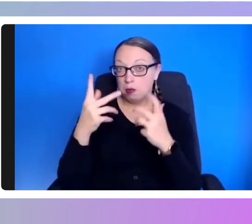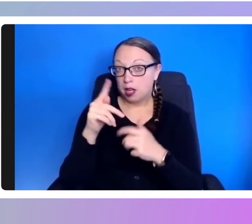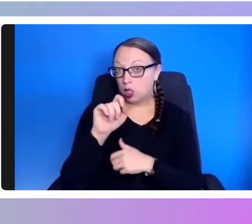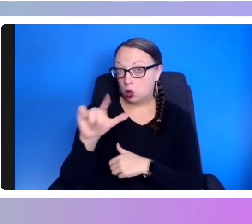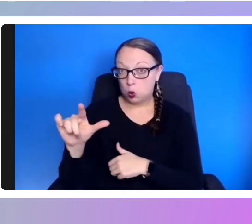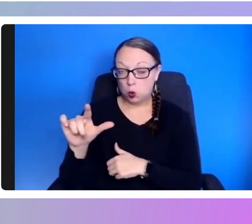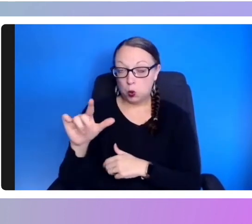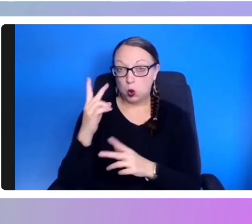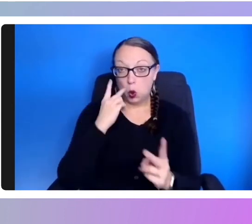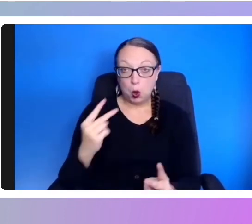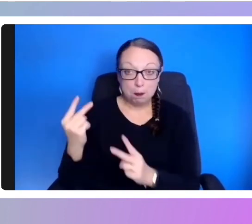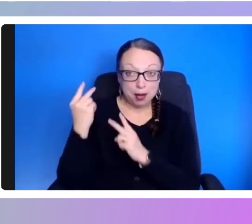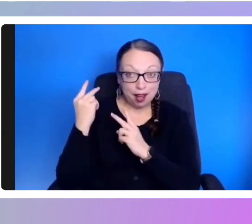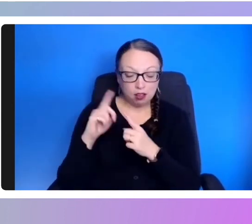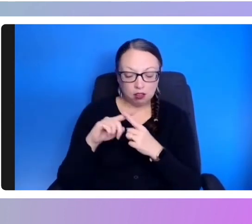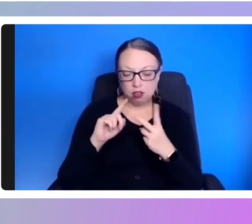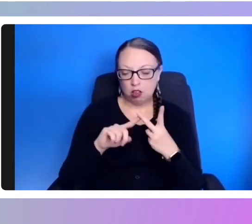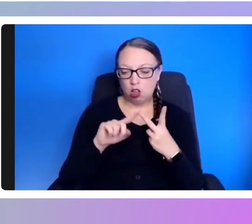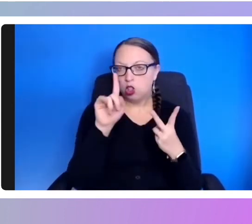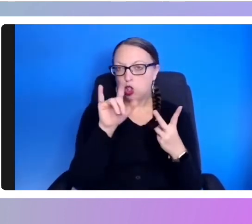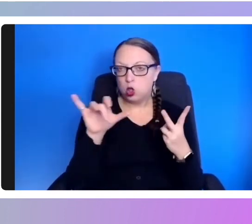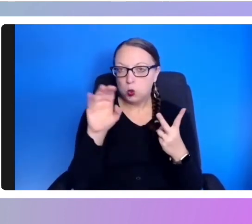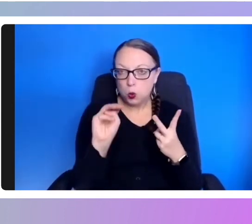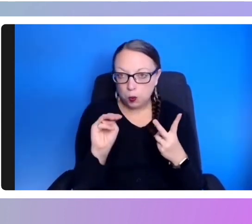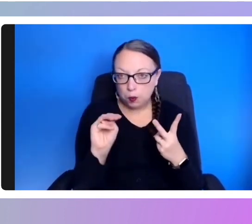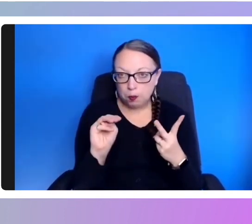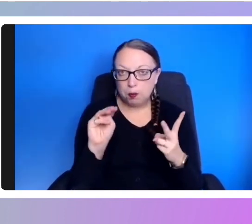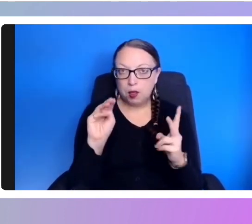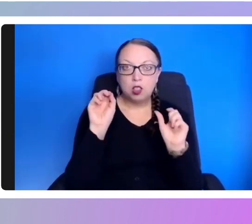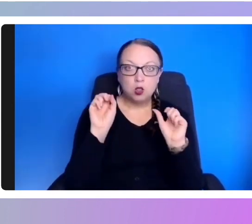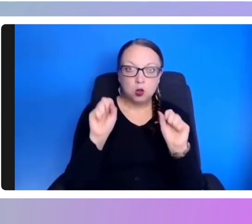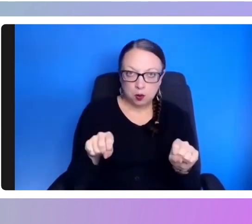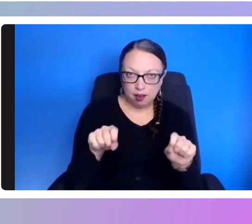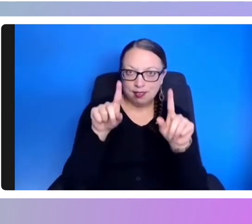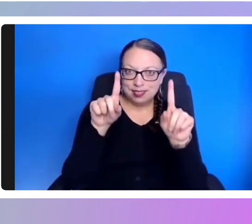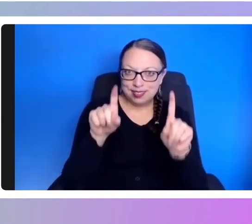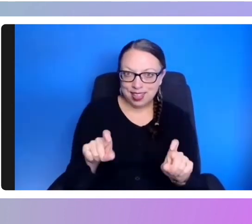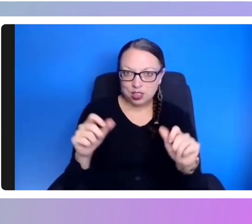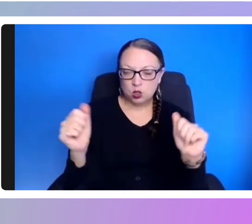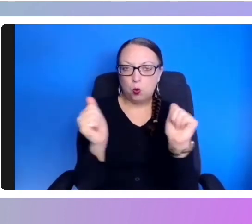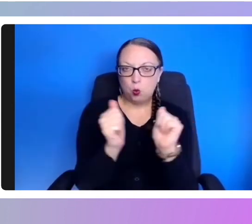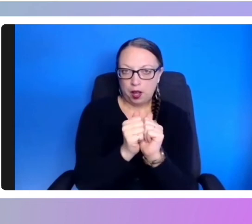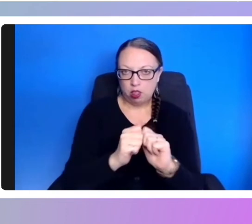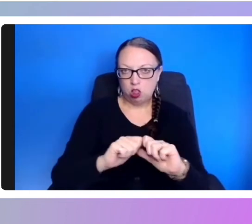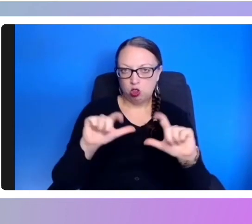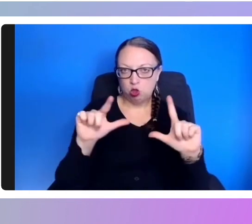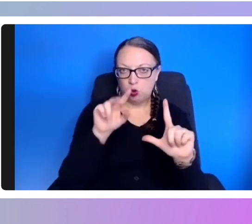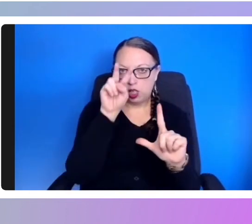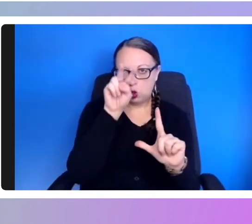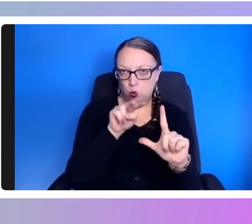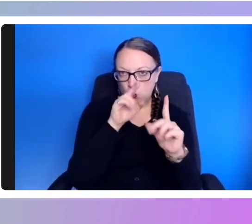Zoom is another one of them where you can actually test with screen readers, so we can get to that stage